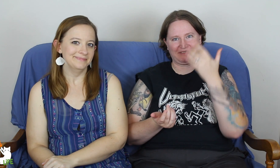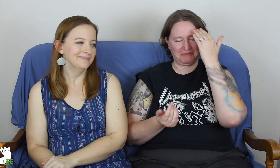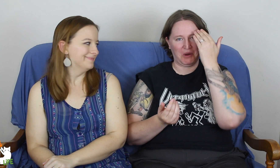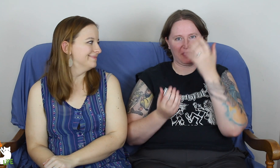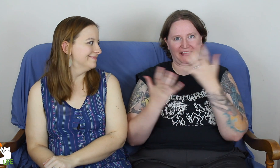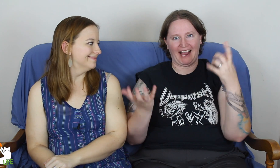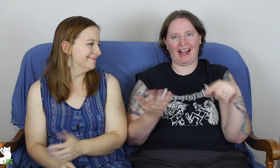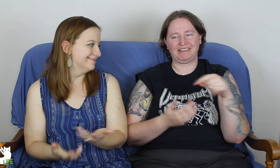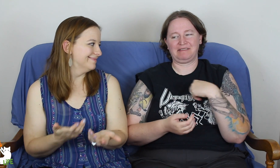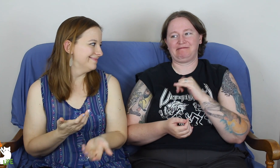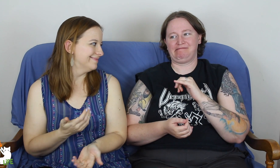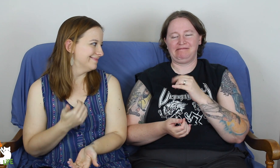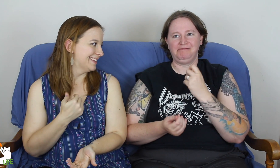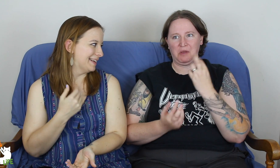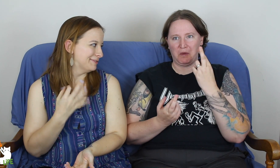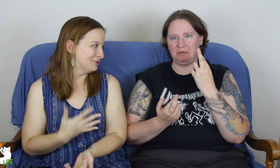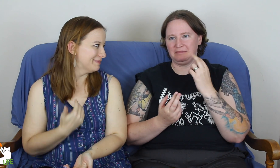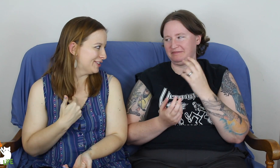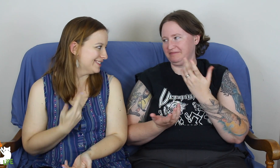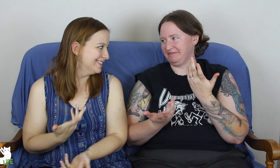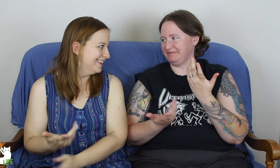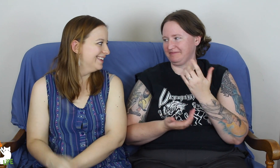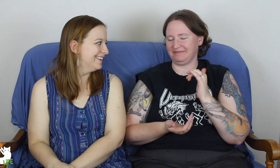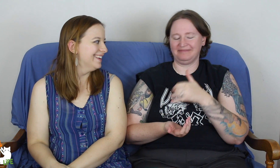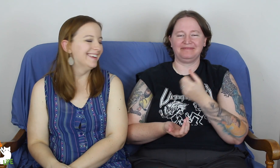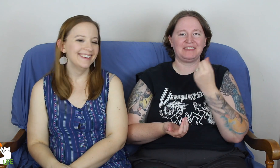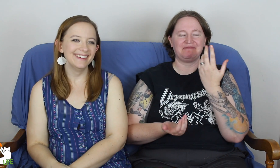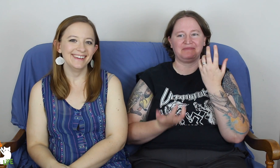we know a lot of the interpreters. [JI] Right, and I'm an interpreter.